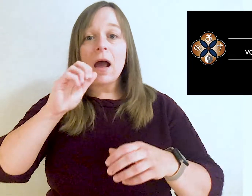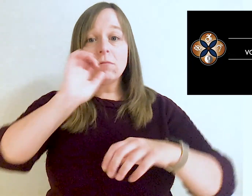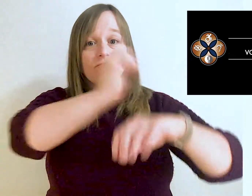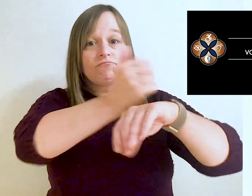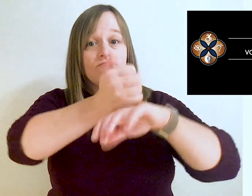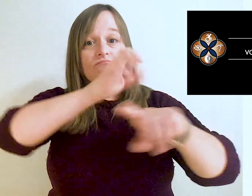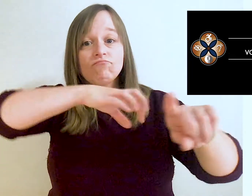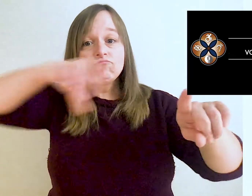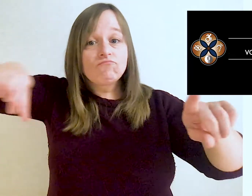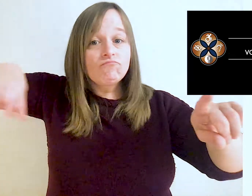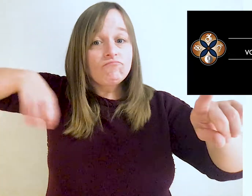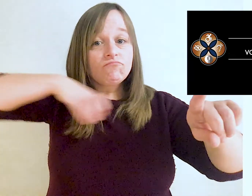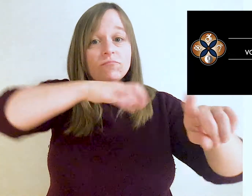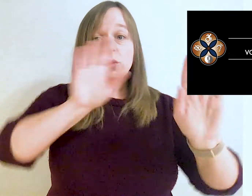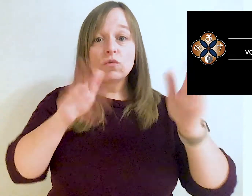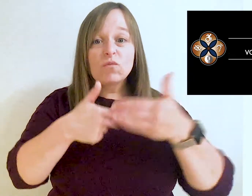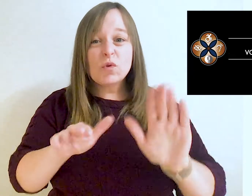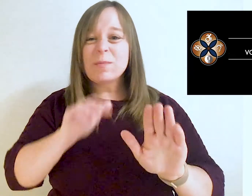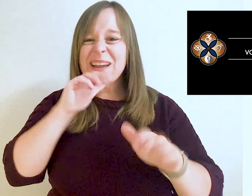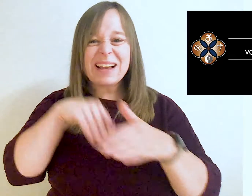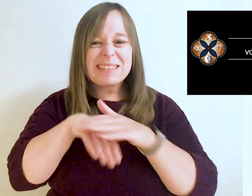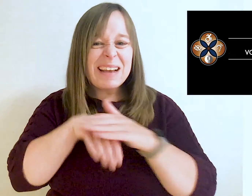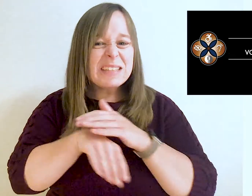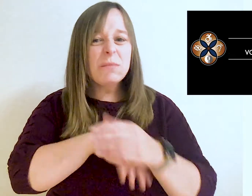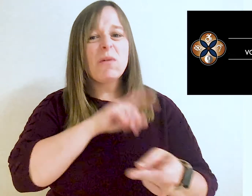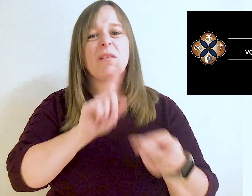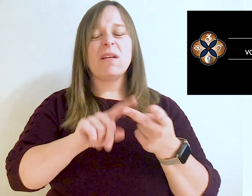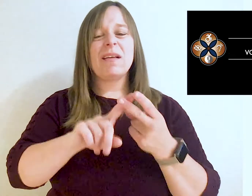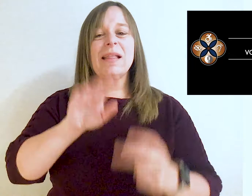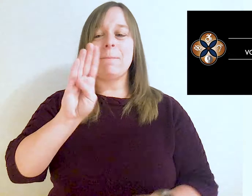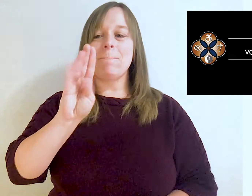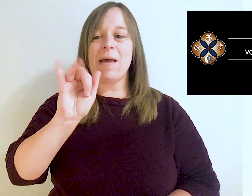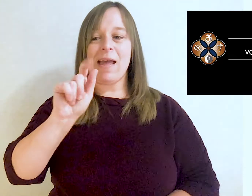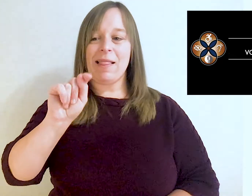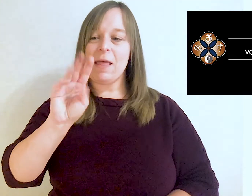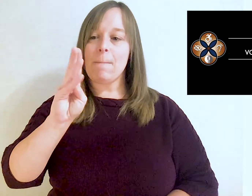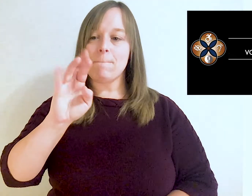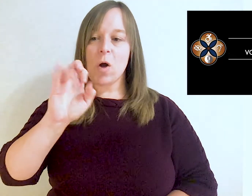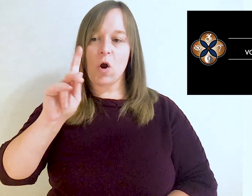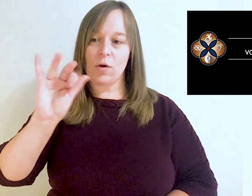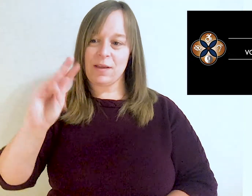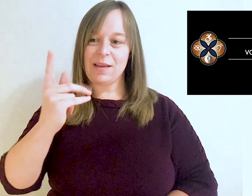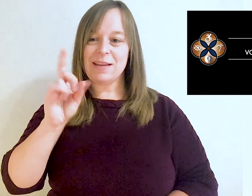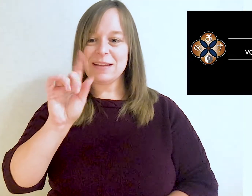arranged in an accessible way and also the Ballot Marking Device also known as